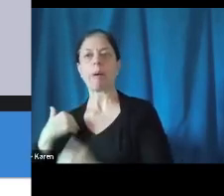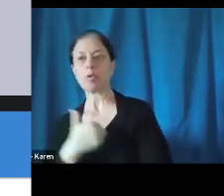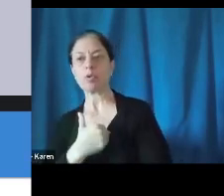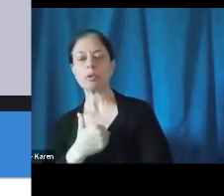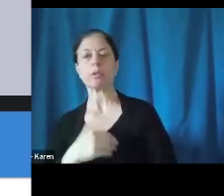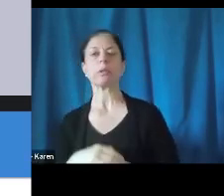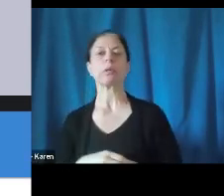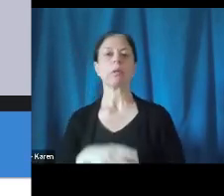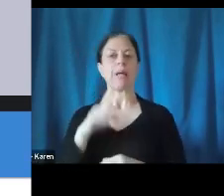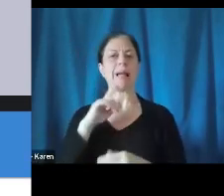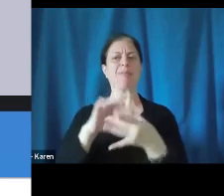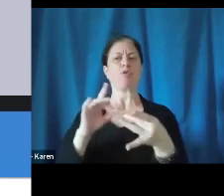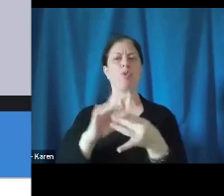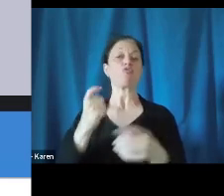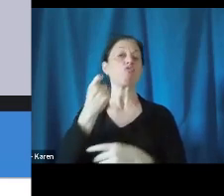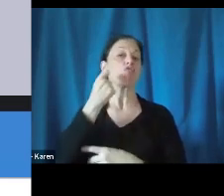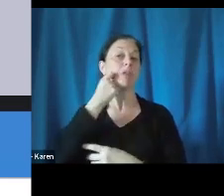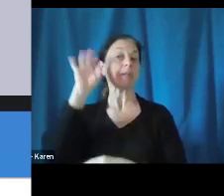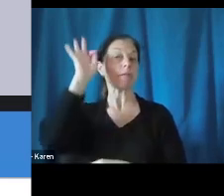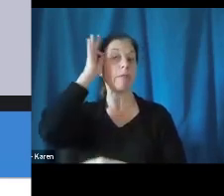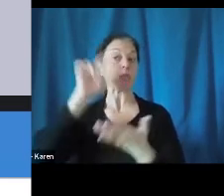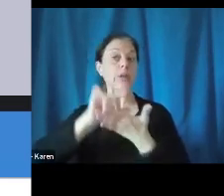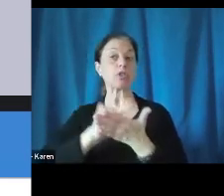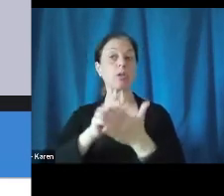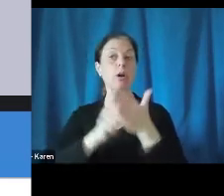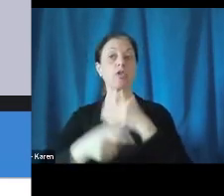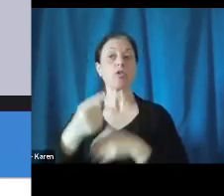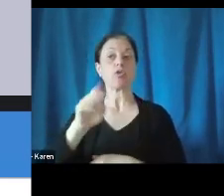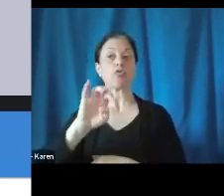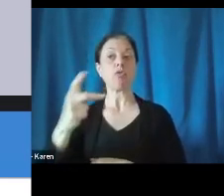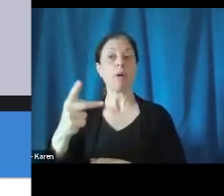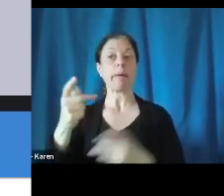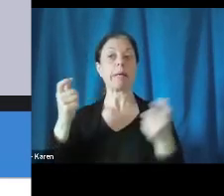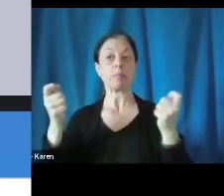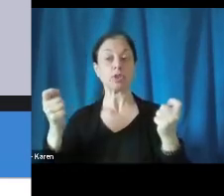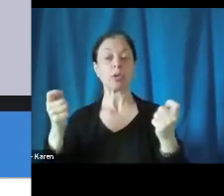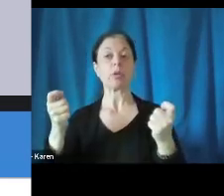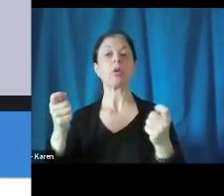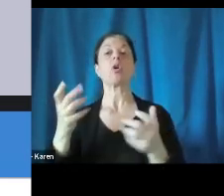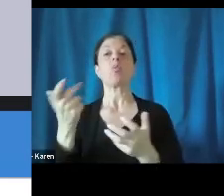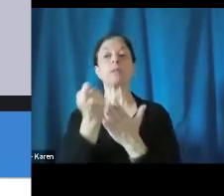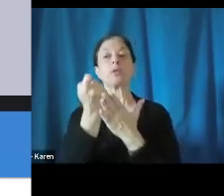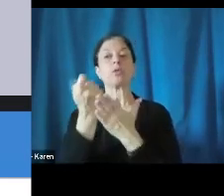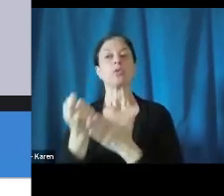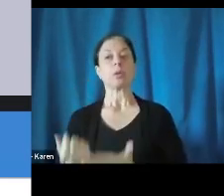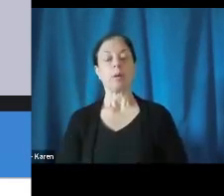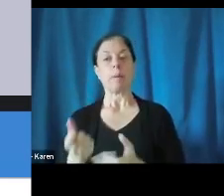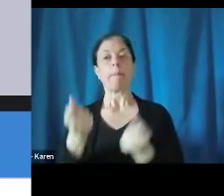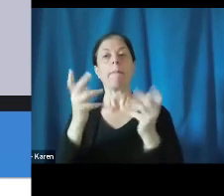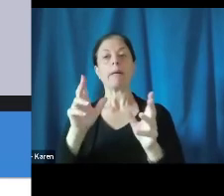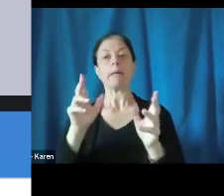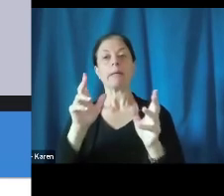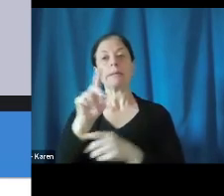housing or additional support from family or community members -- and I will note here that recent federal